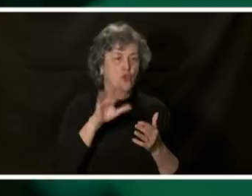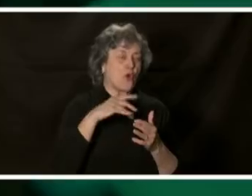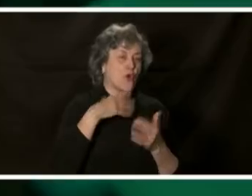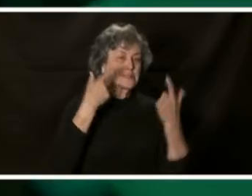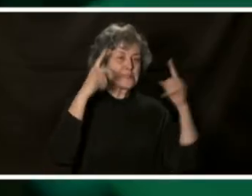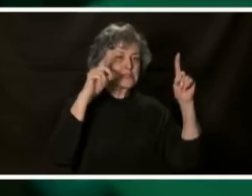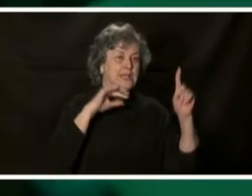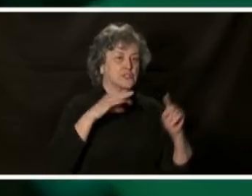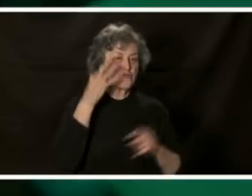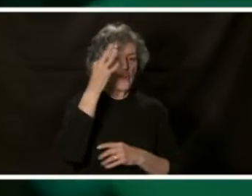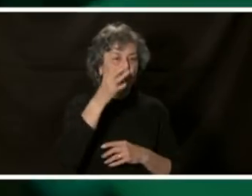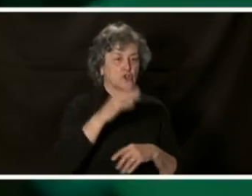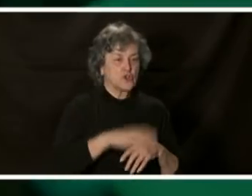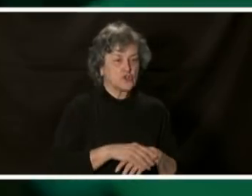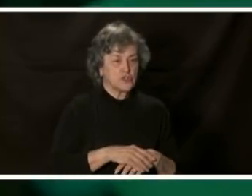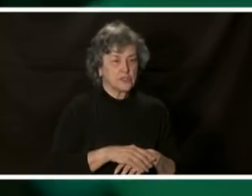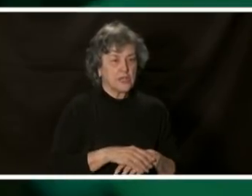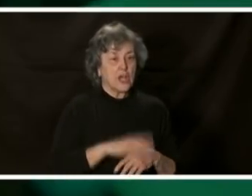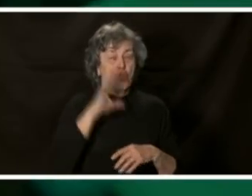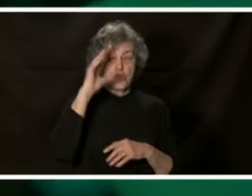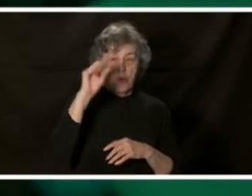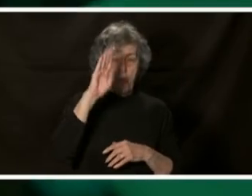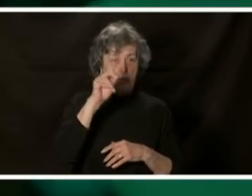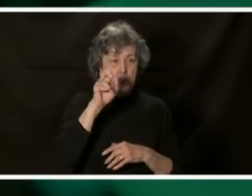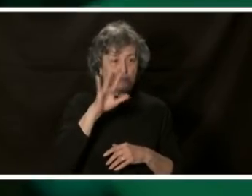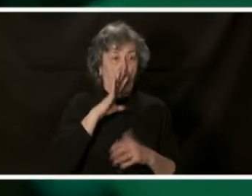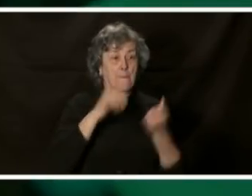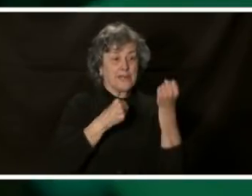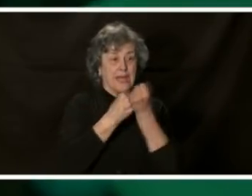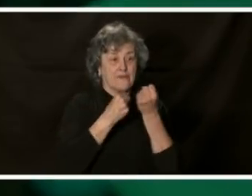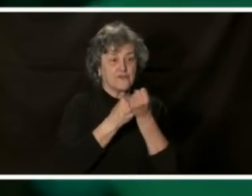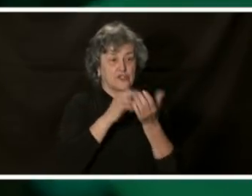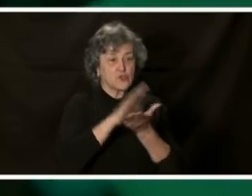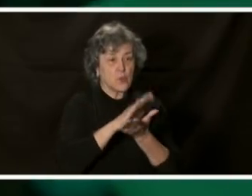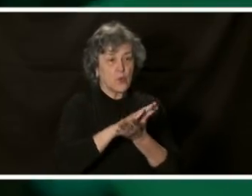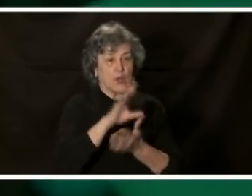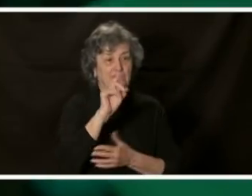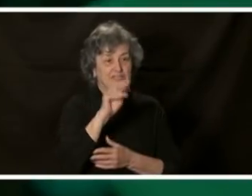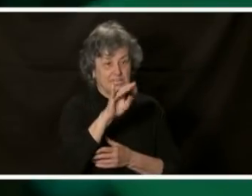» ON BEHALF OF THE SCHOOL OF DENTISTRY, ITS FACULTY AND STAFF,